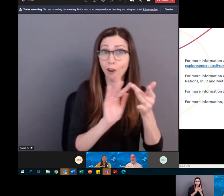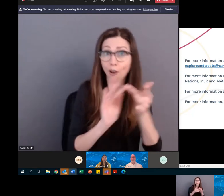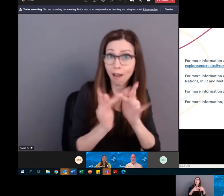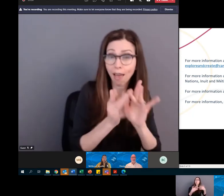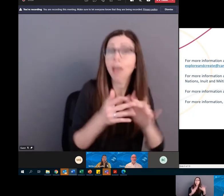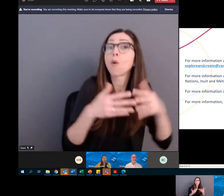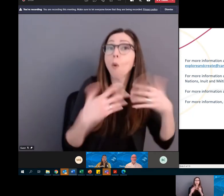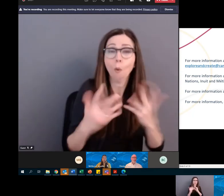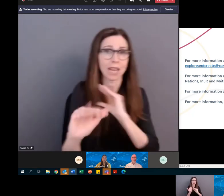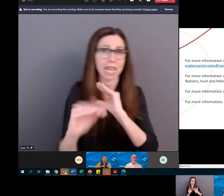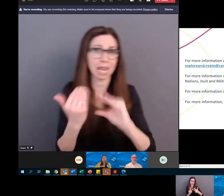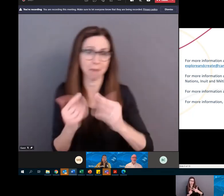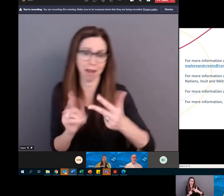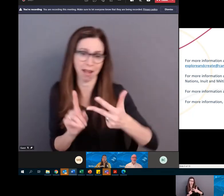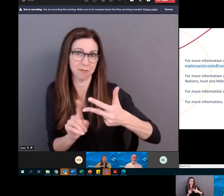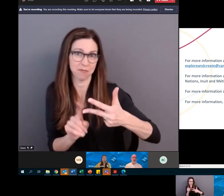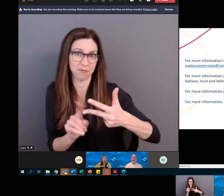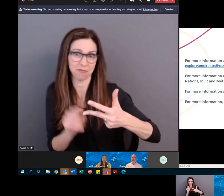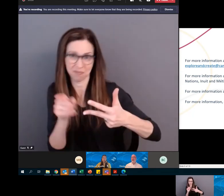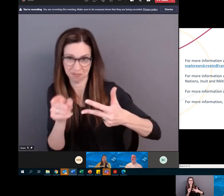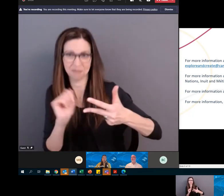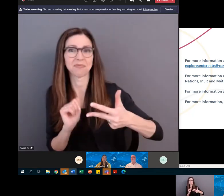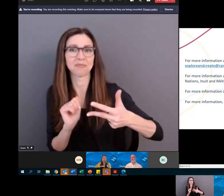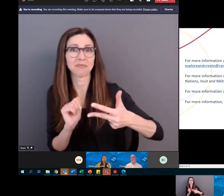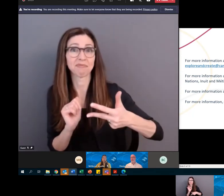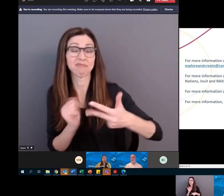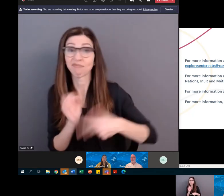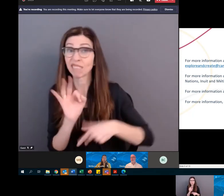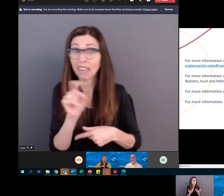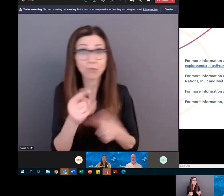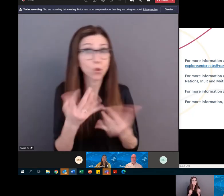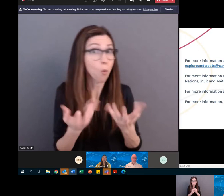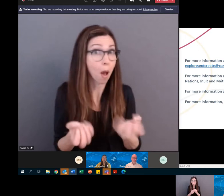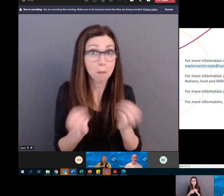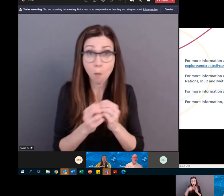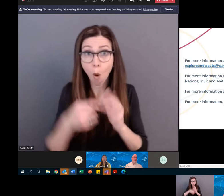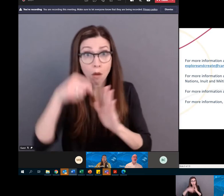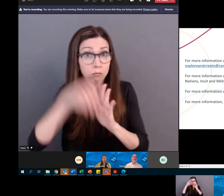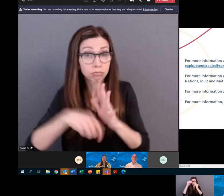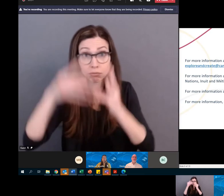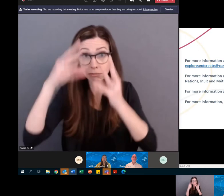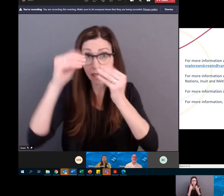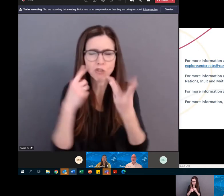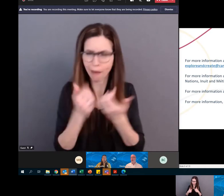and if you're looking for more information on how we make funding decisions,